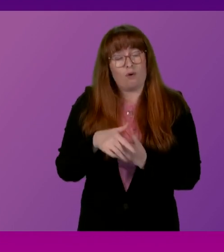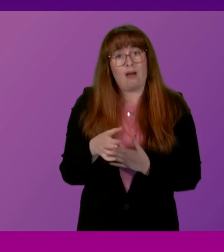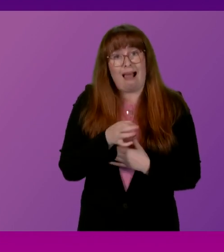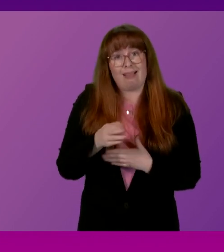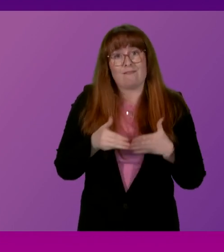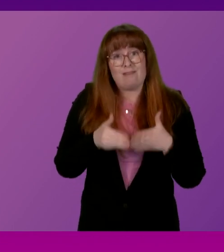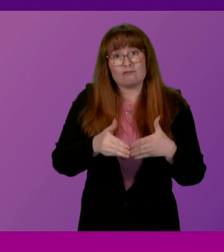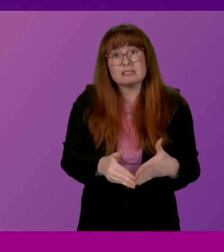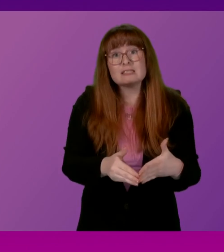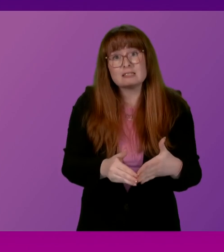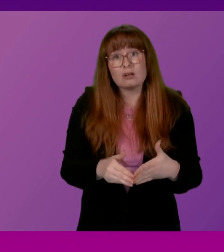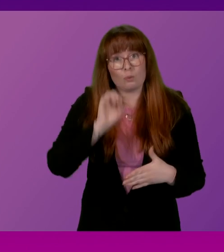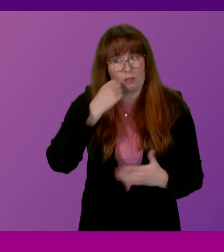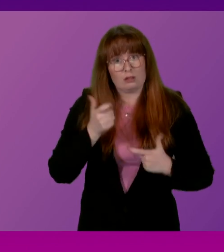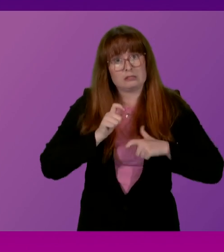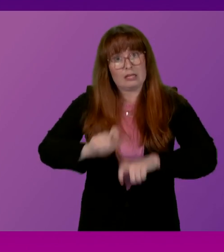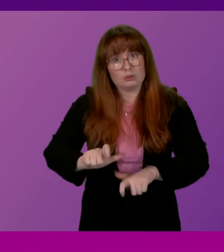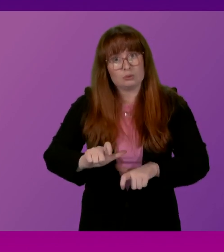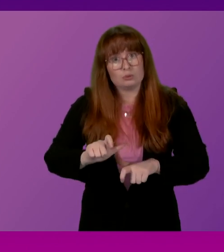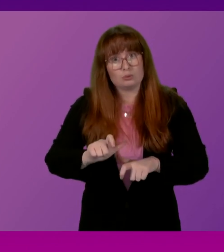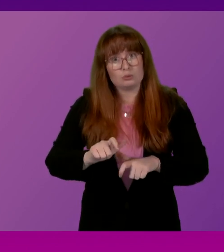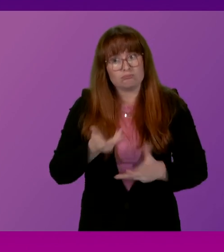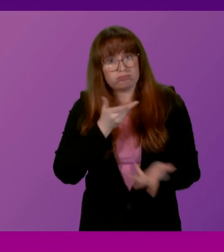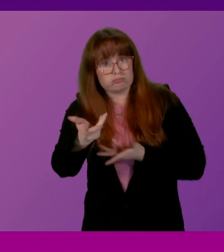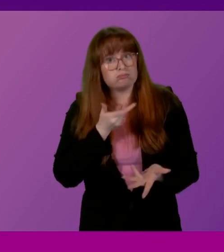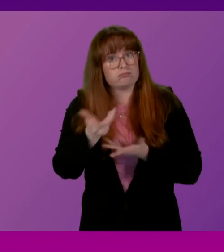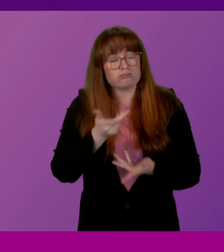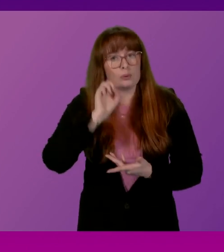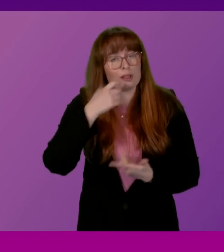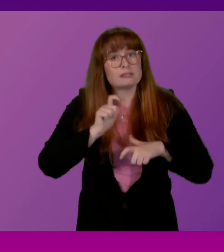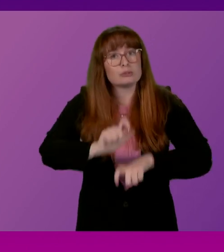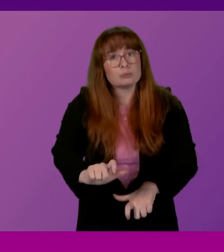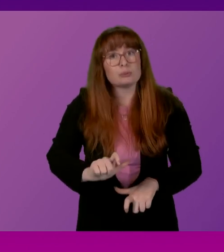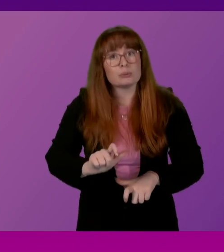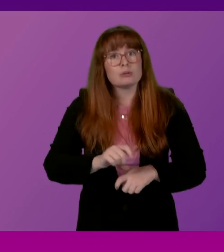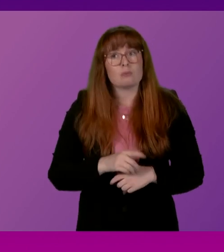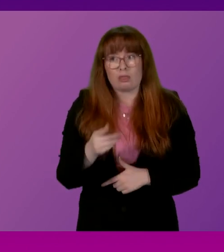We will continue those discussions and that engagement, not only with Orkney Islands Council